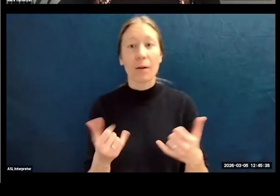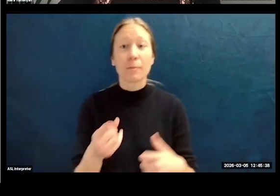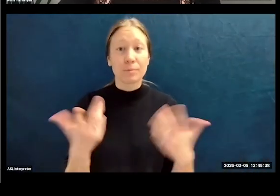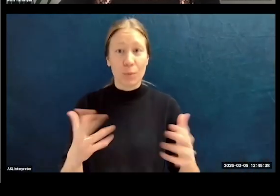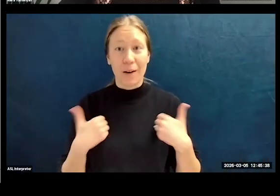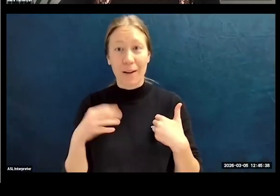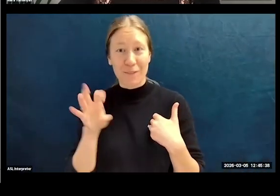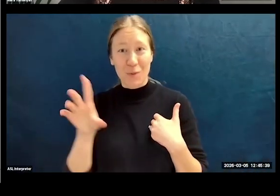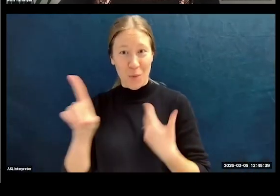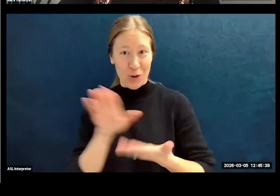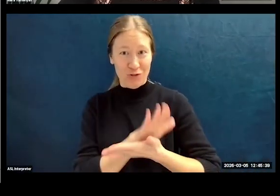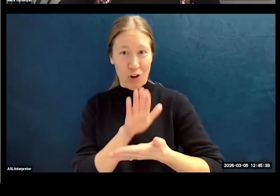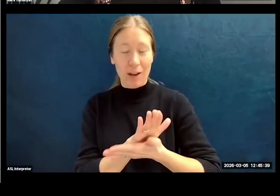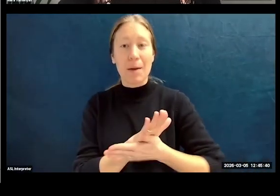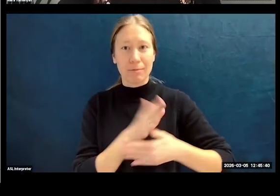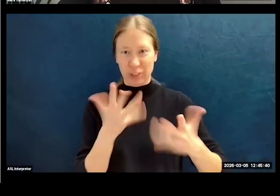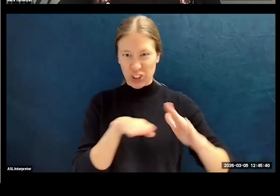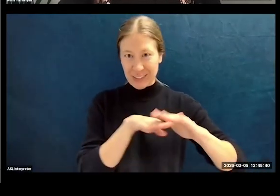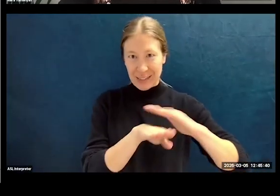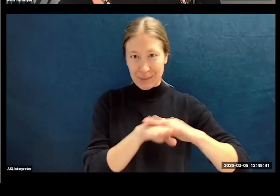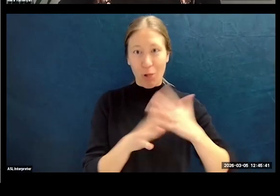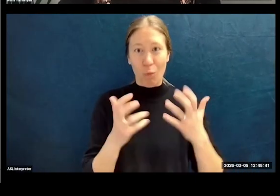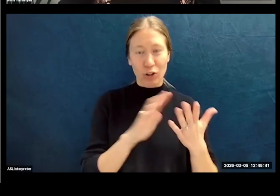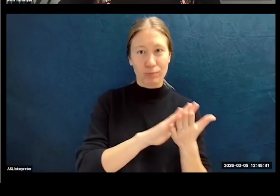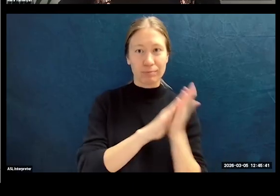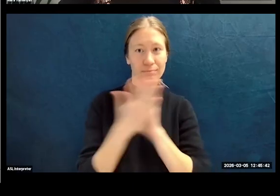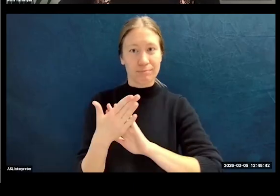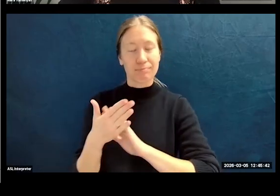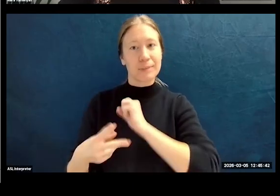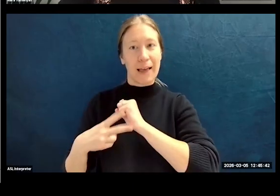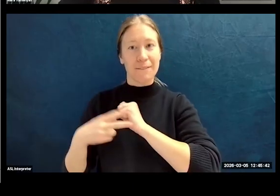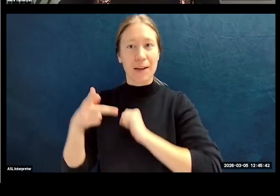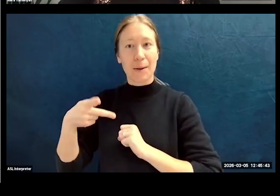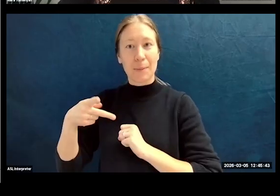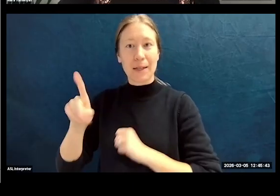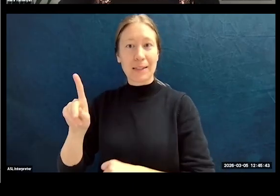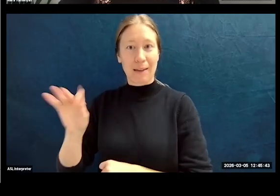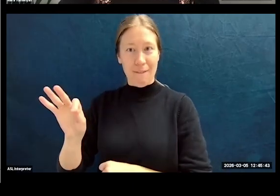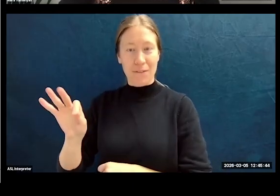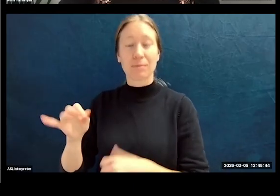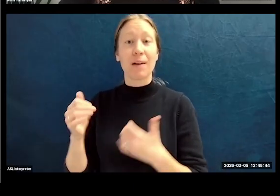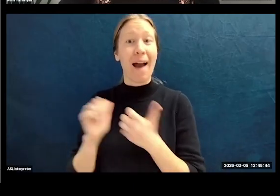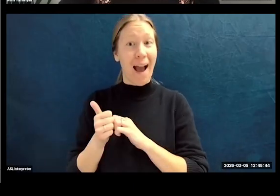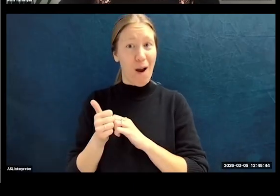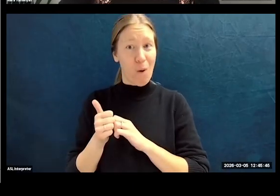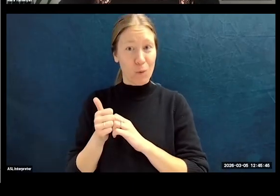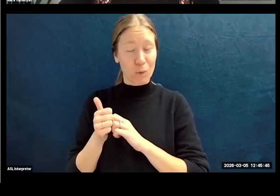Now, you want to save it as a PDF. So one of the correct ways of saving it as a document